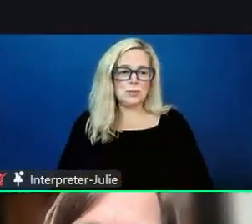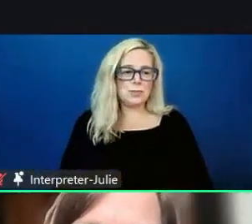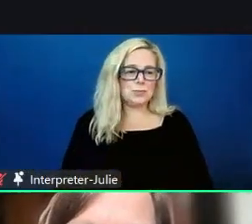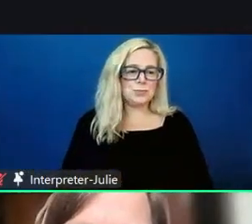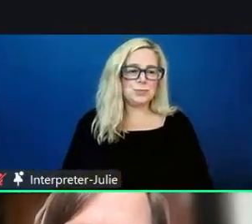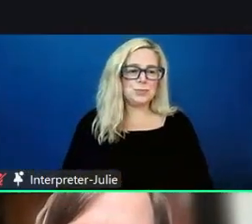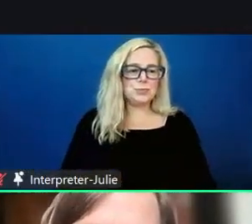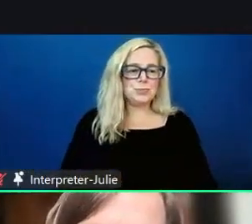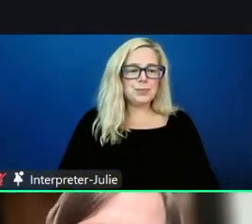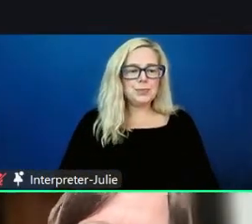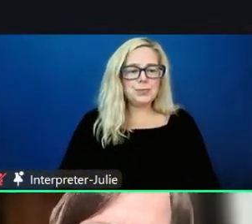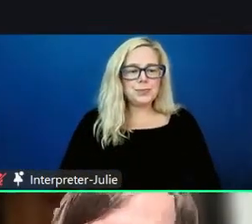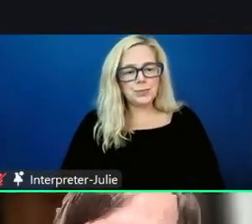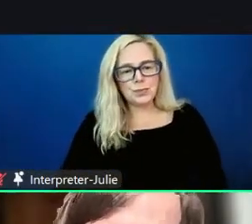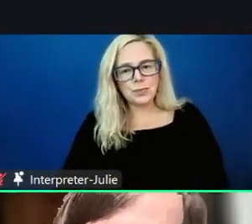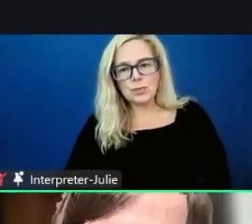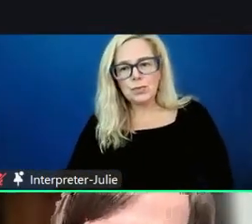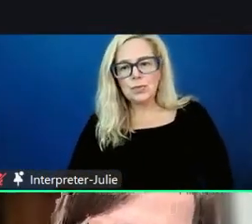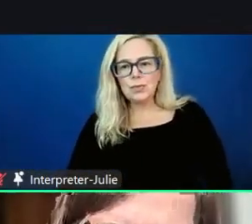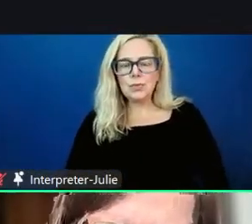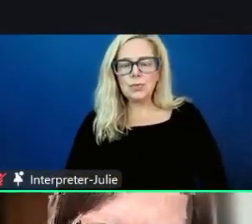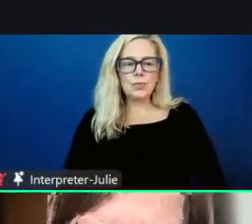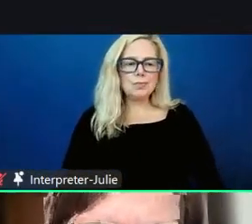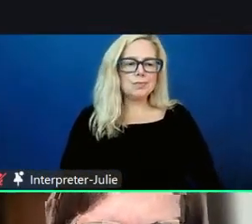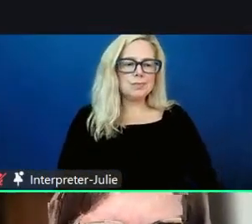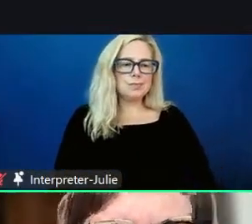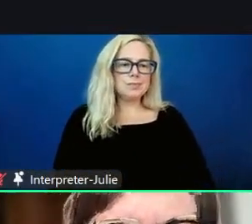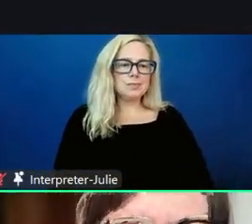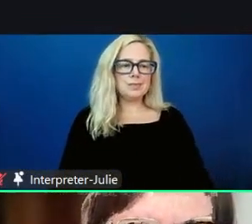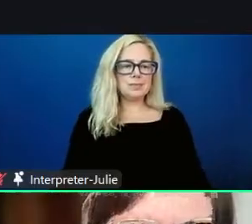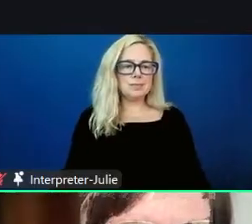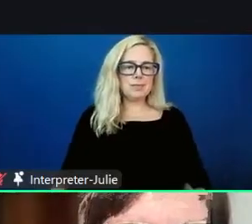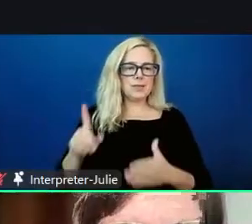So what are the implications for disability justice that I mentioned at the